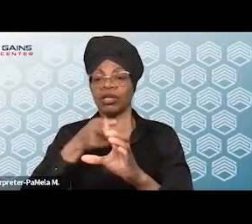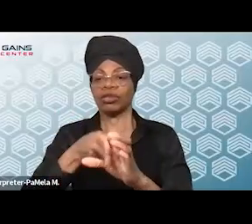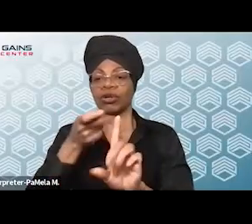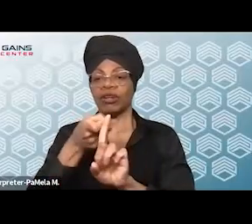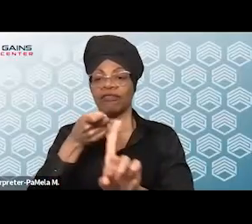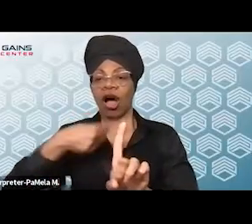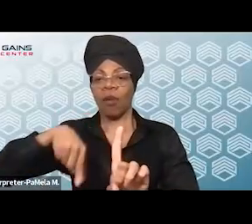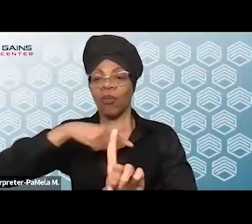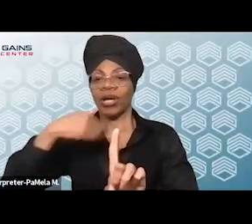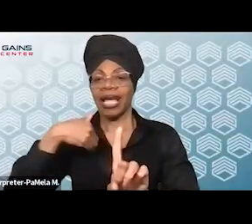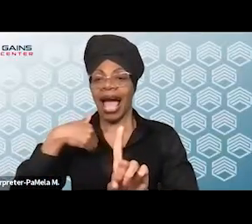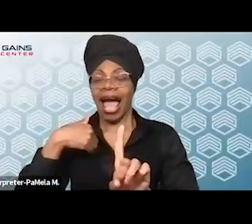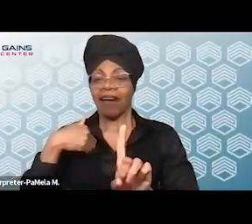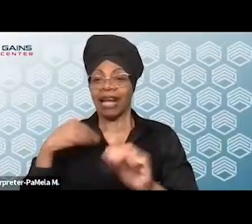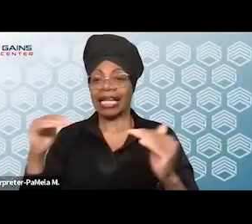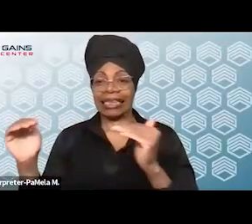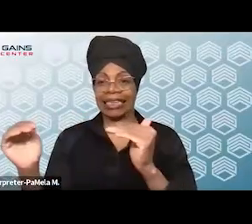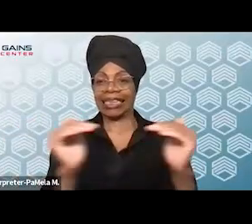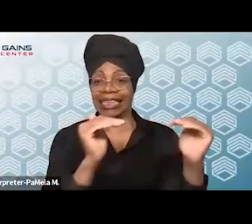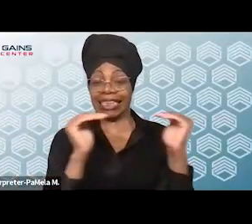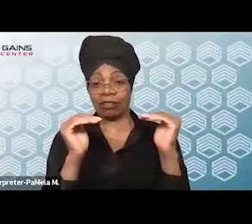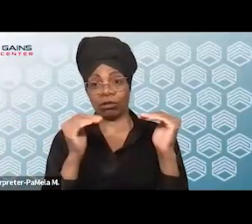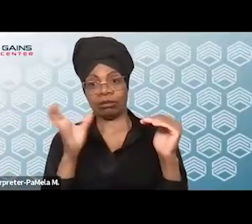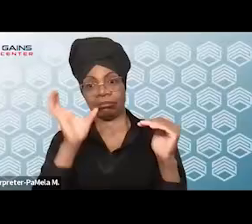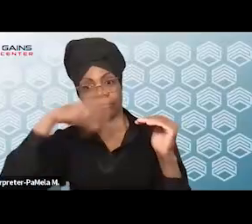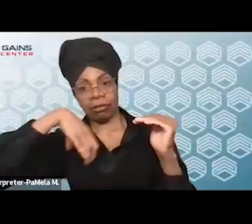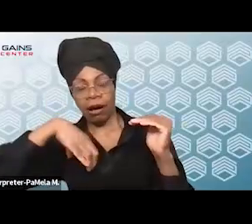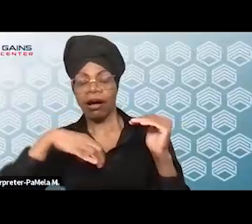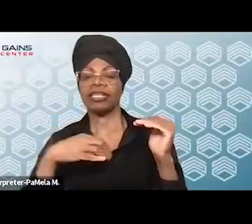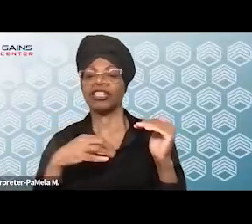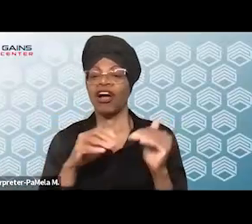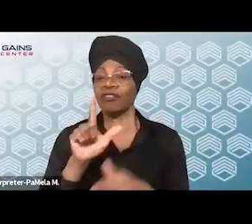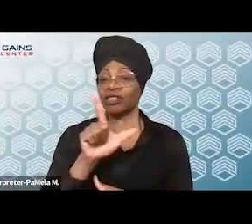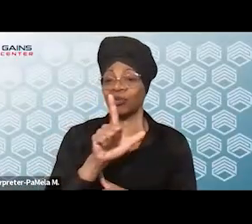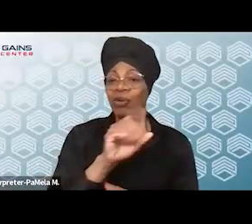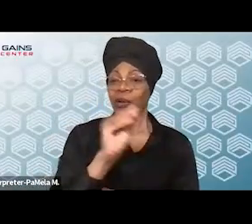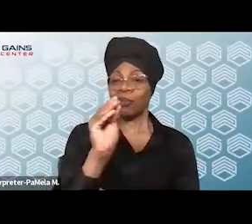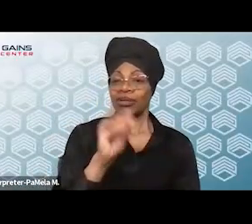we have a tie, which is unusual. So, about 21% of you are joining